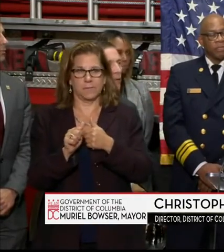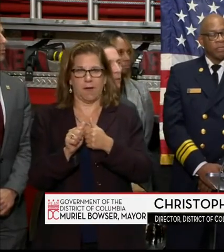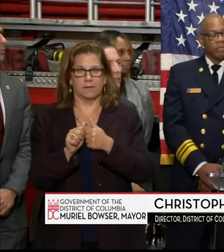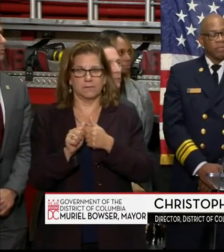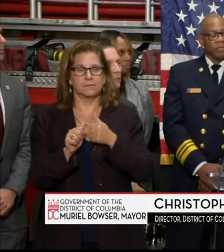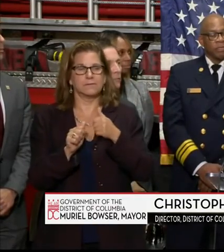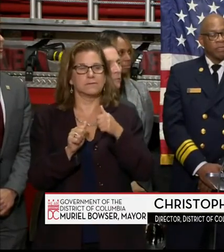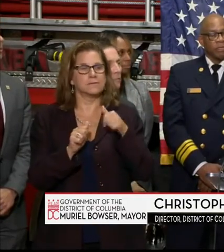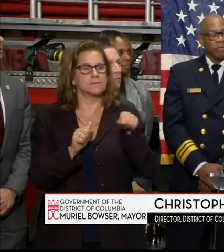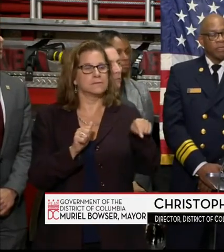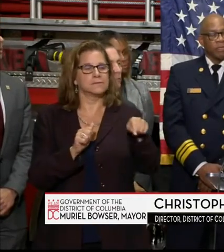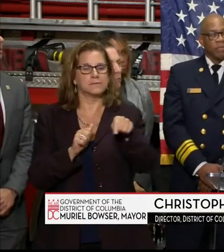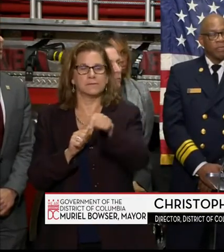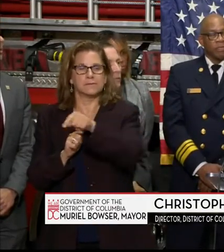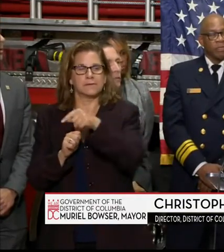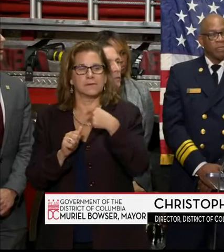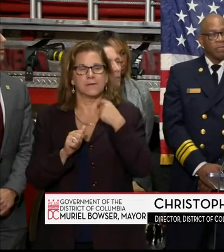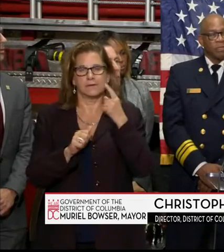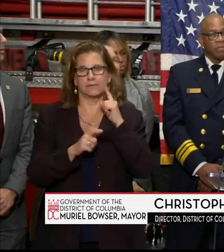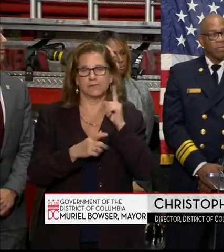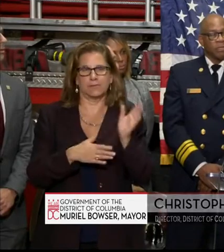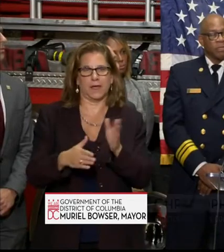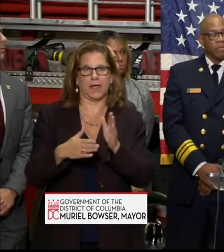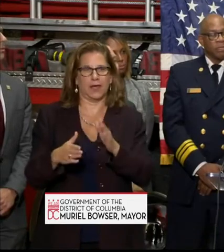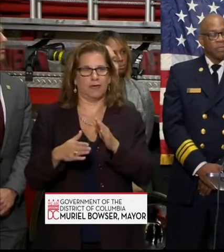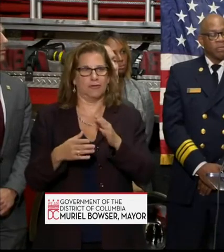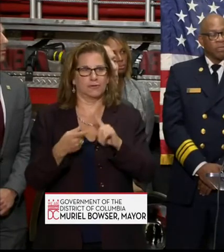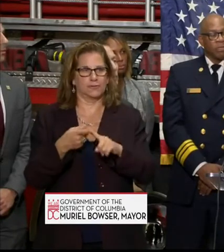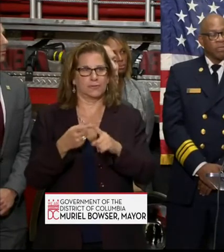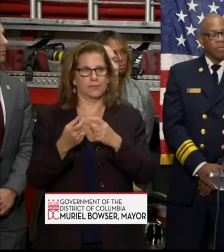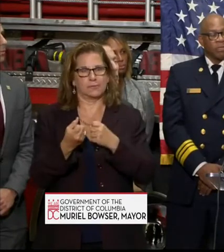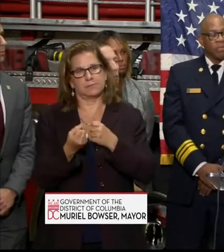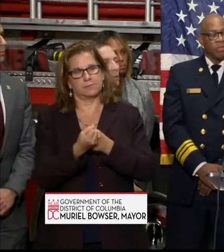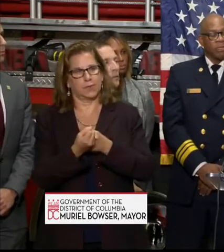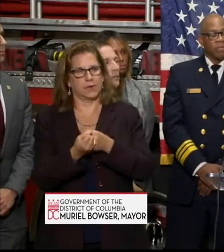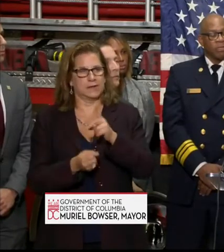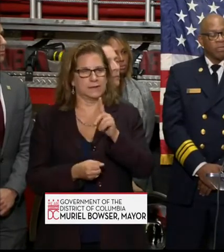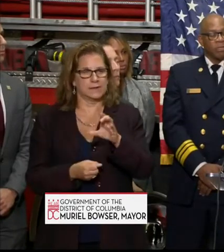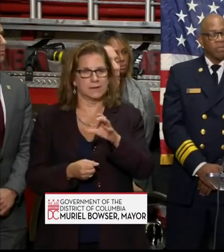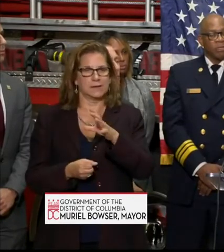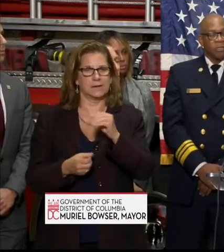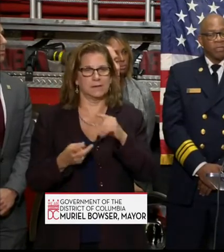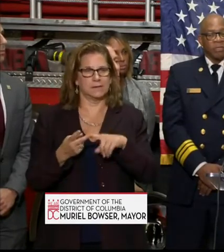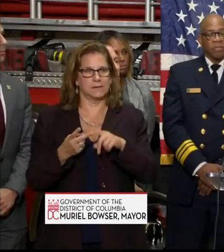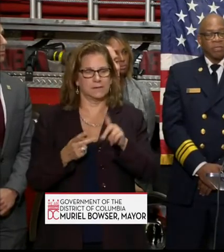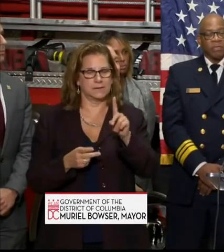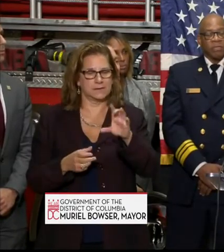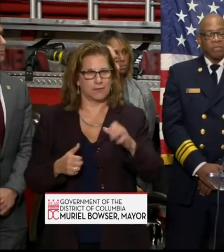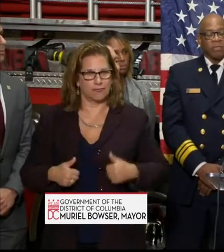SAID AND THAT IS FOR DISTRICT RESIDENTS TO BE OUR PREPAREDNESS PARTNERS AND TO TAKE SEVERAL STEPS.